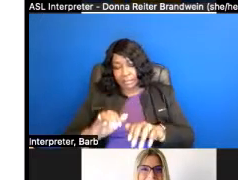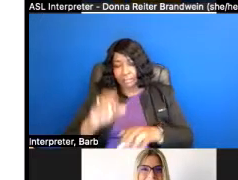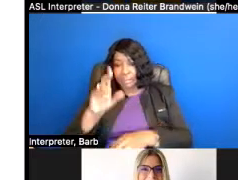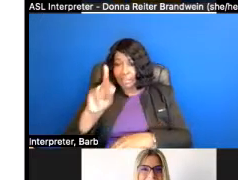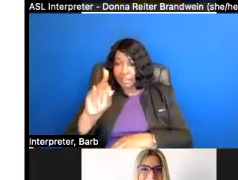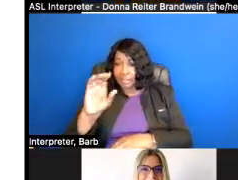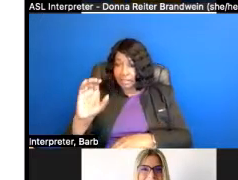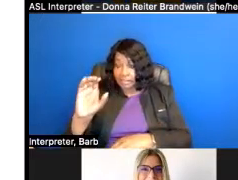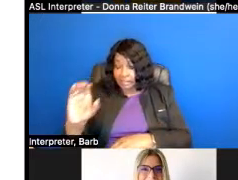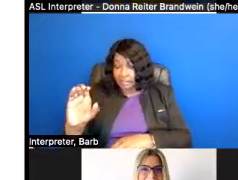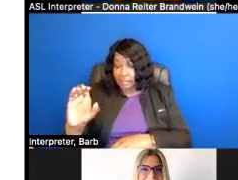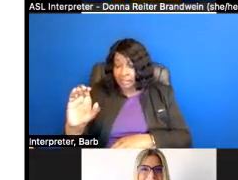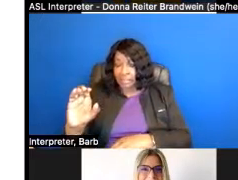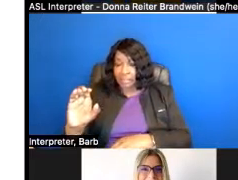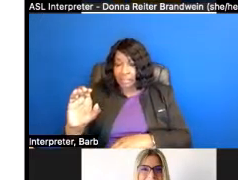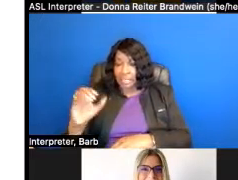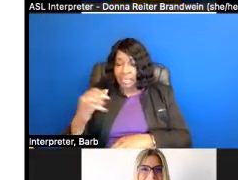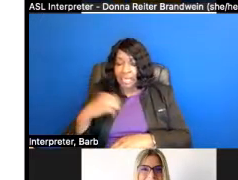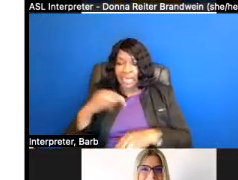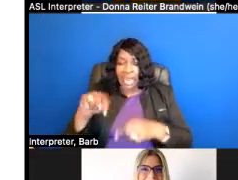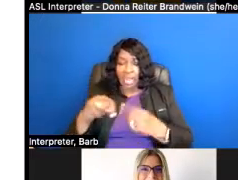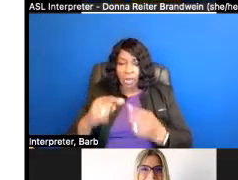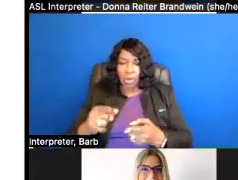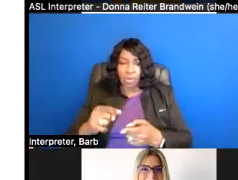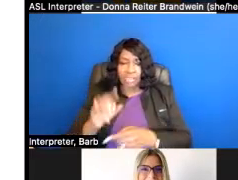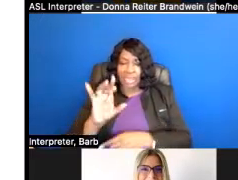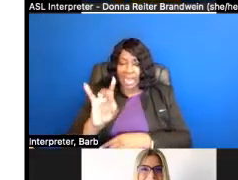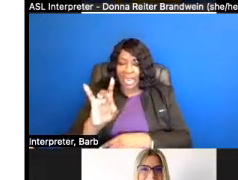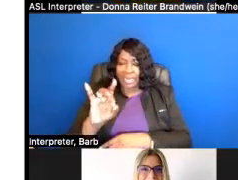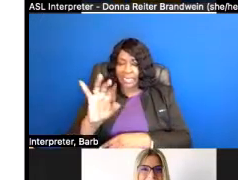and I go at least into 8 or 9 or 10 webpages,